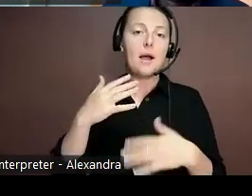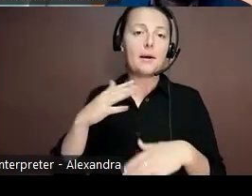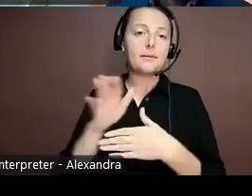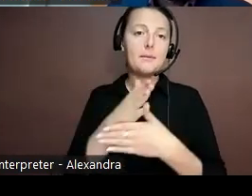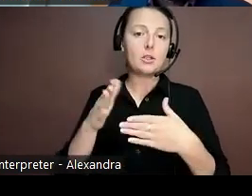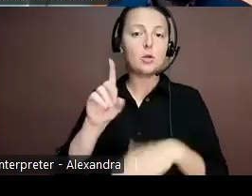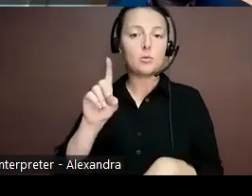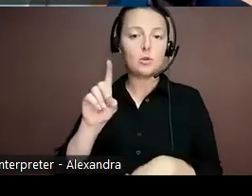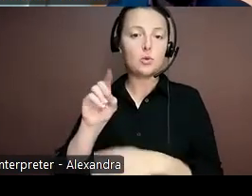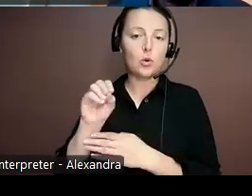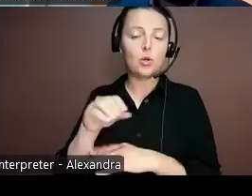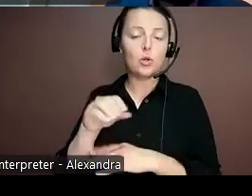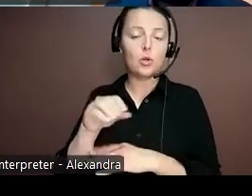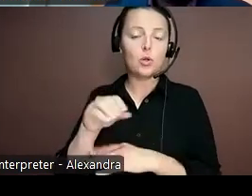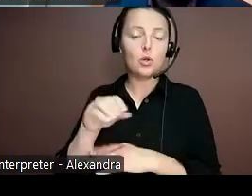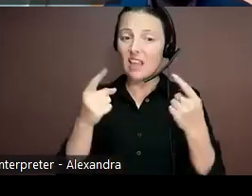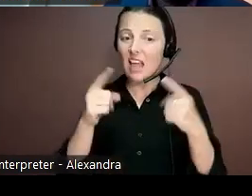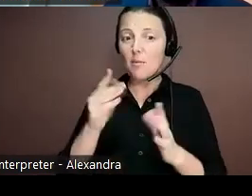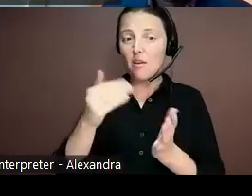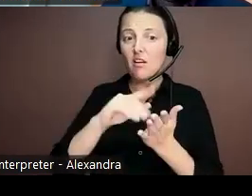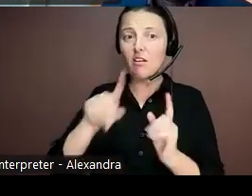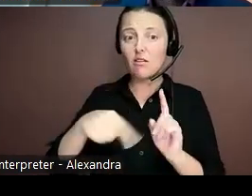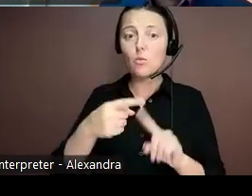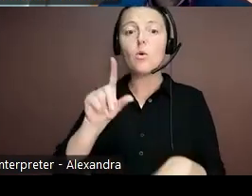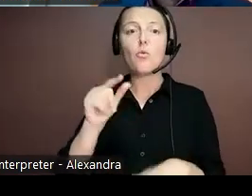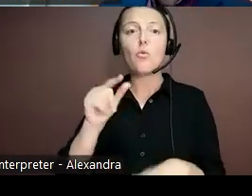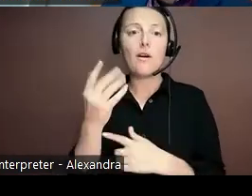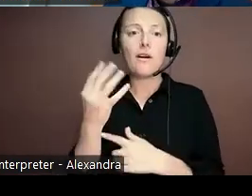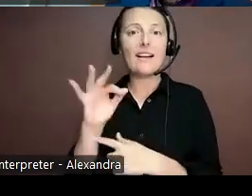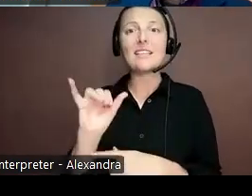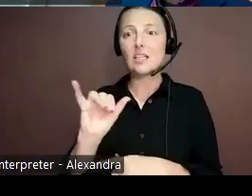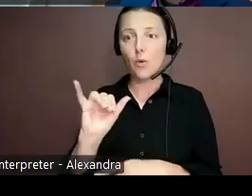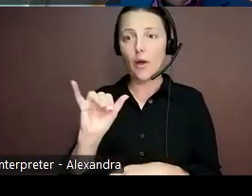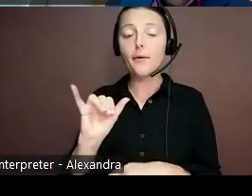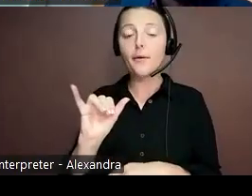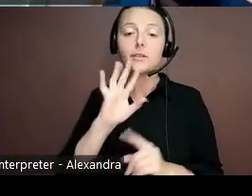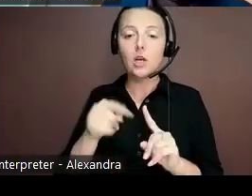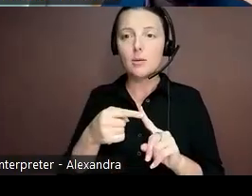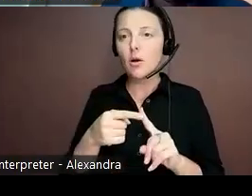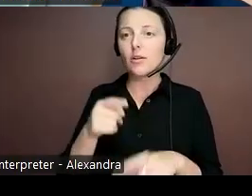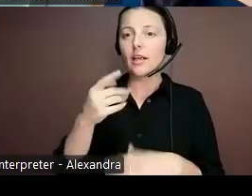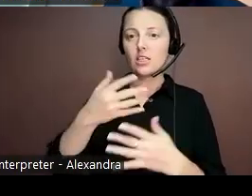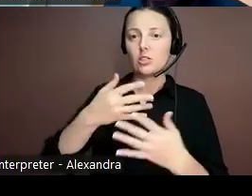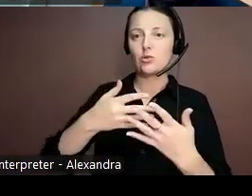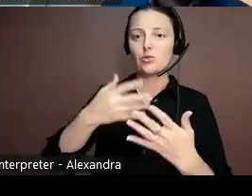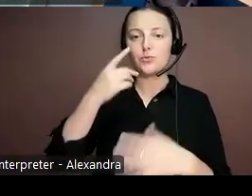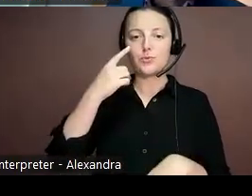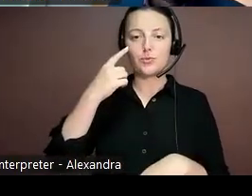2019 as well. Um we can talk about sociologically what happened in society to foster that. It's not